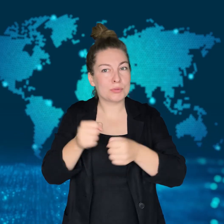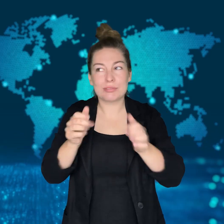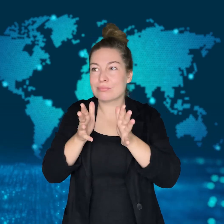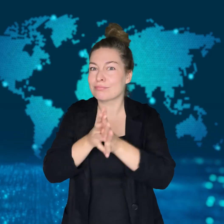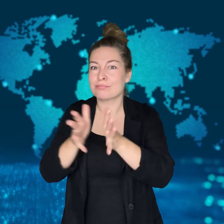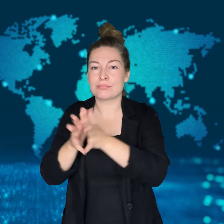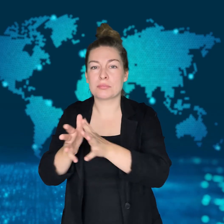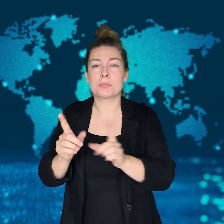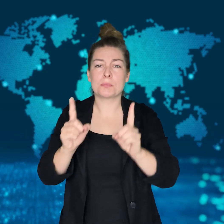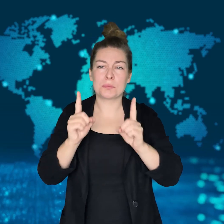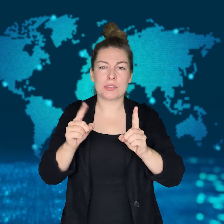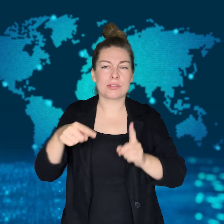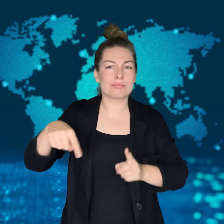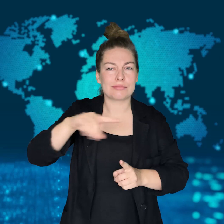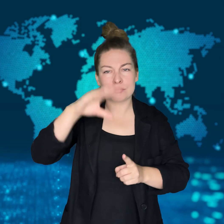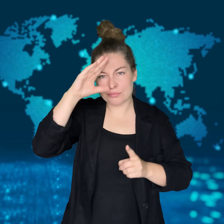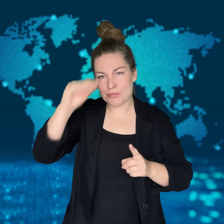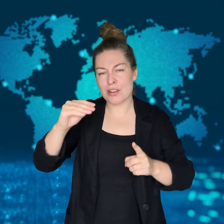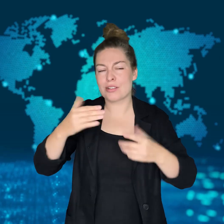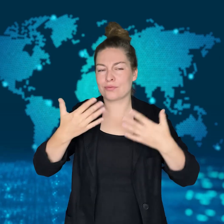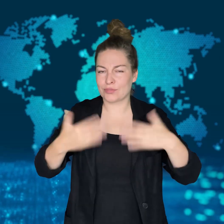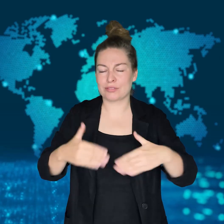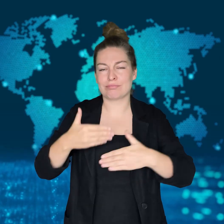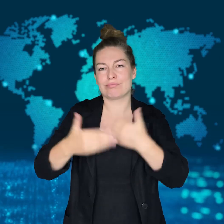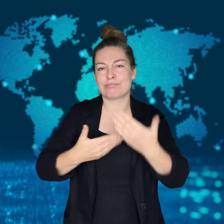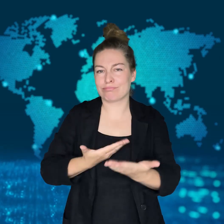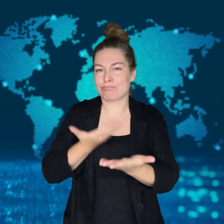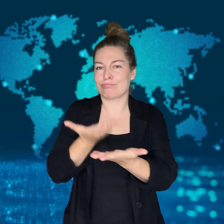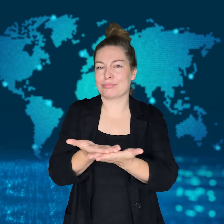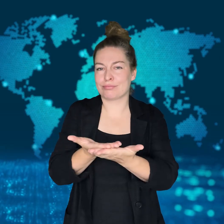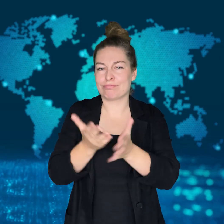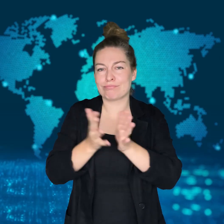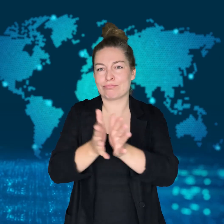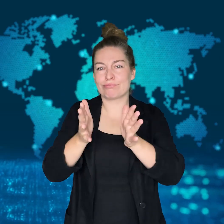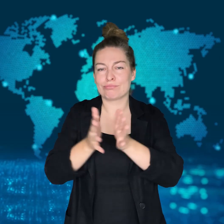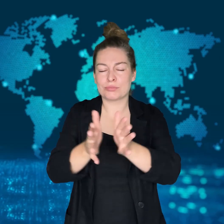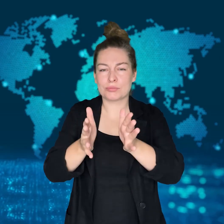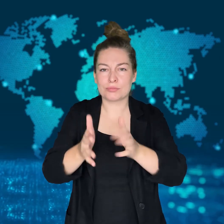but have come forward.